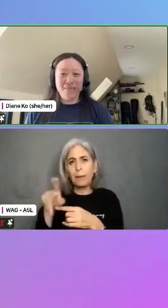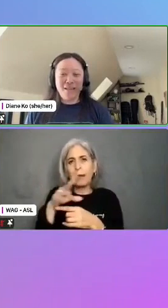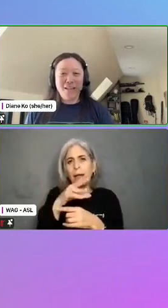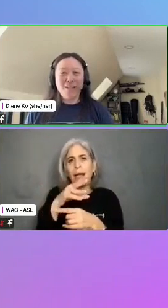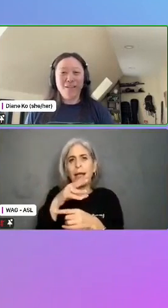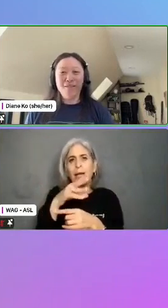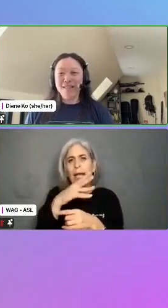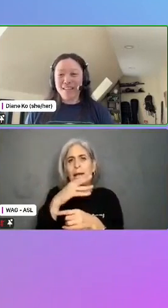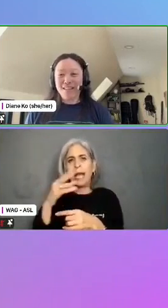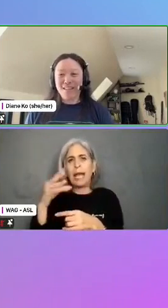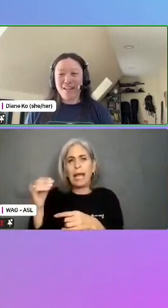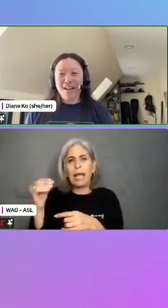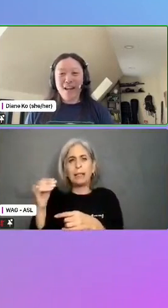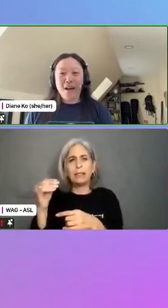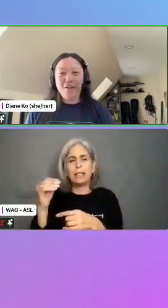variable called level context.